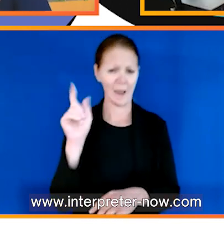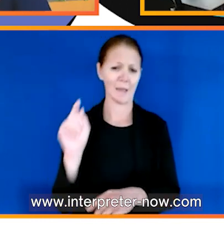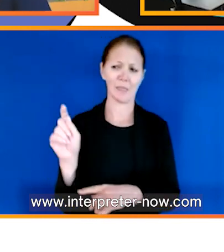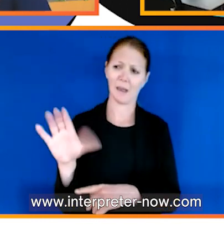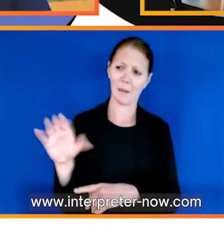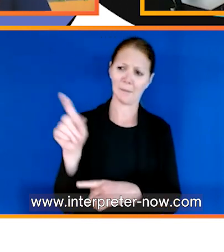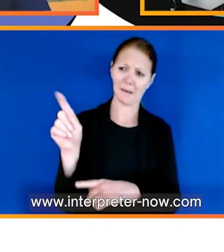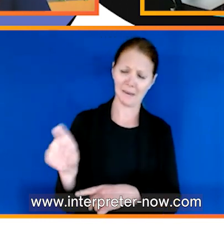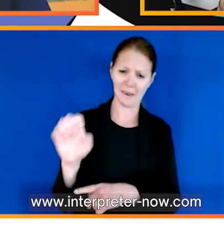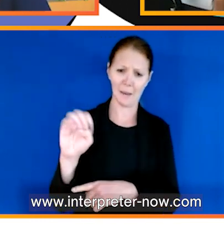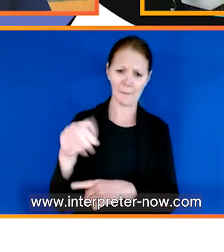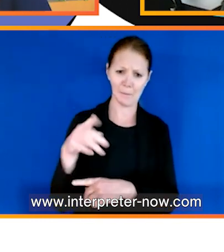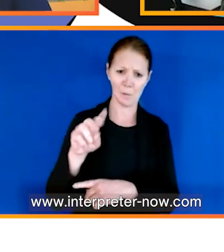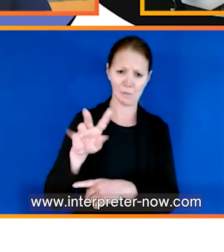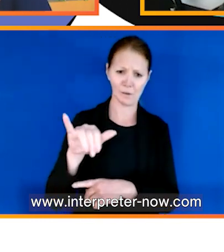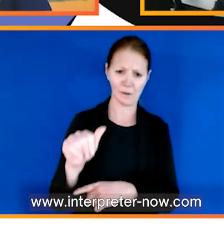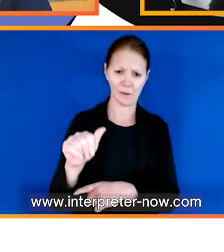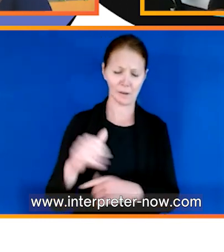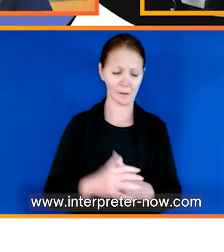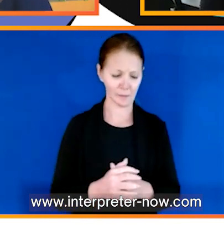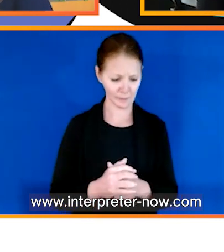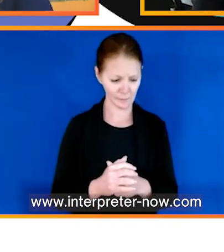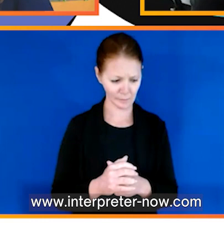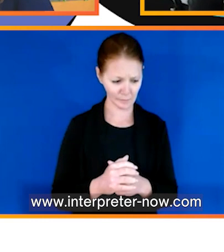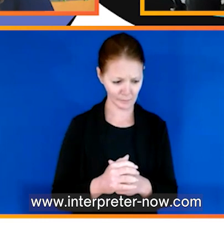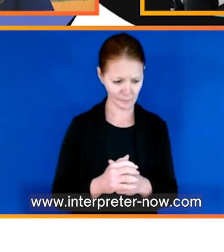Give me the pitch, why they need Empovia?